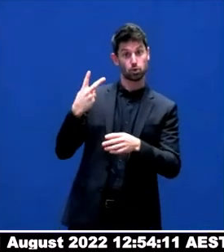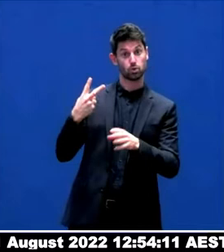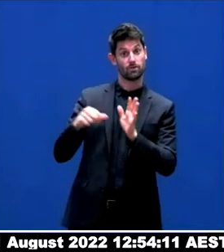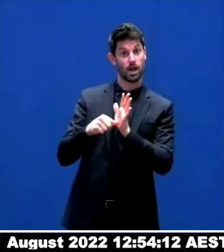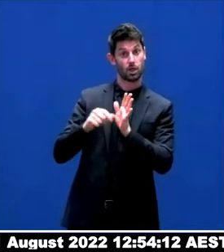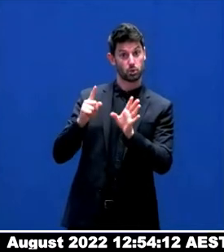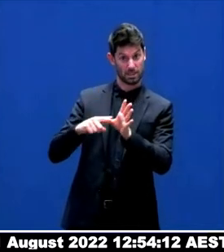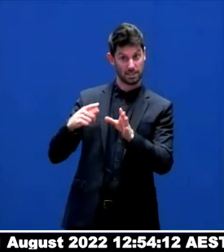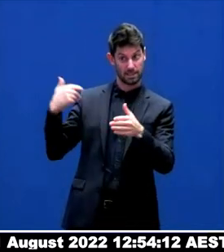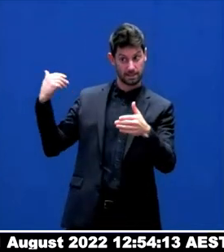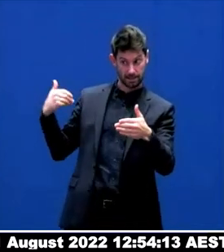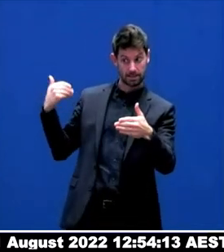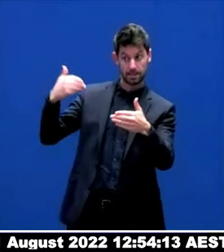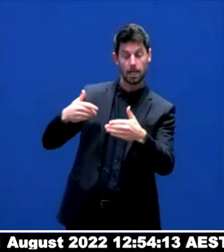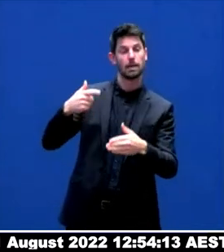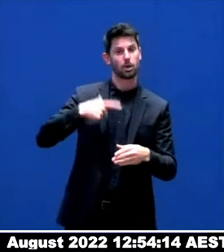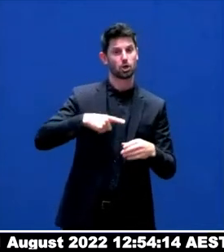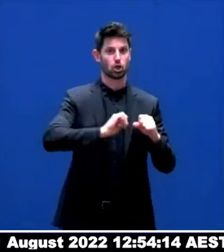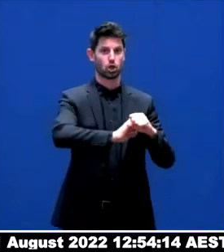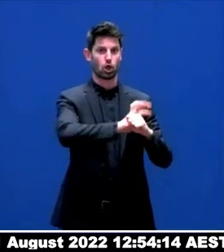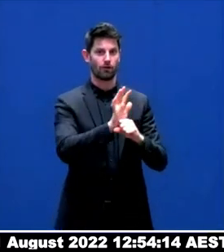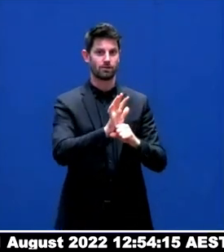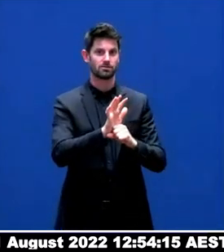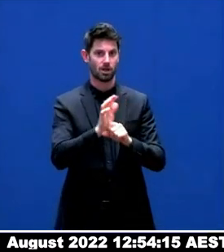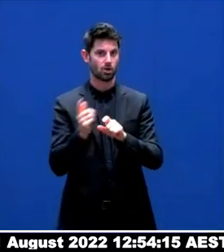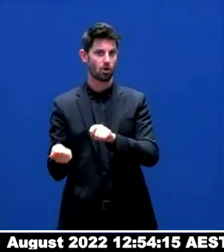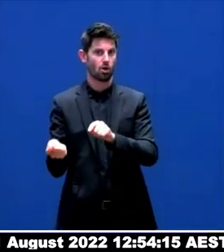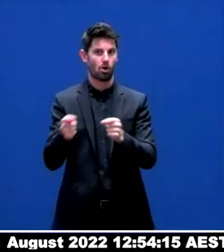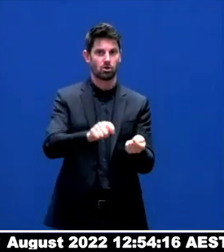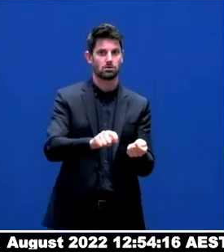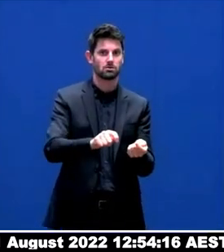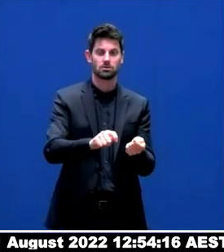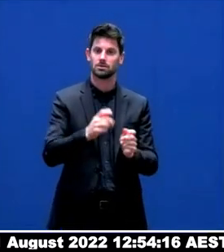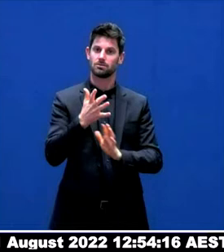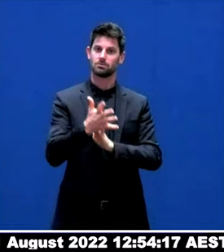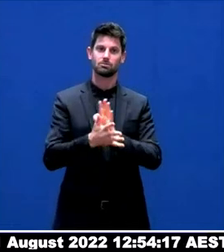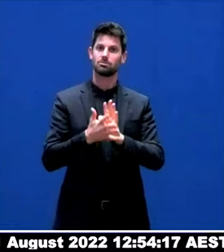and also taking into consideration lockdown periods so there were some times when visits